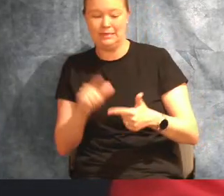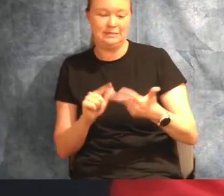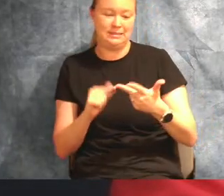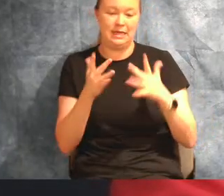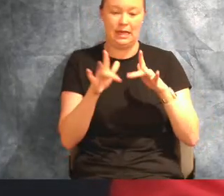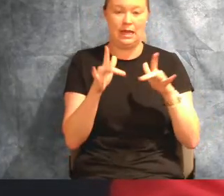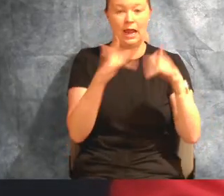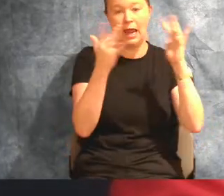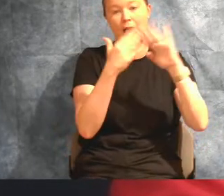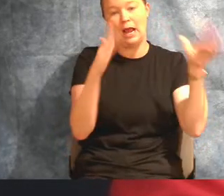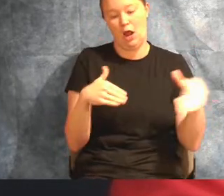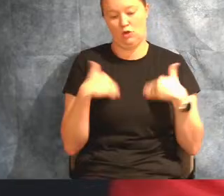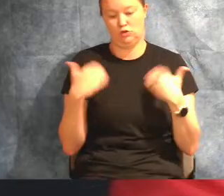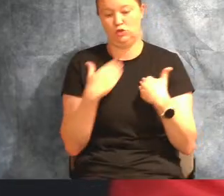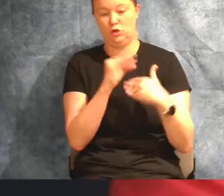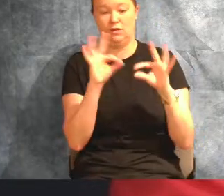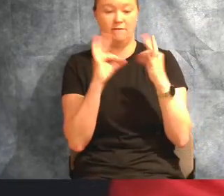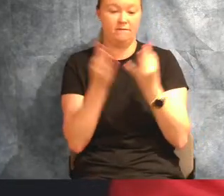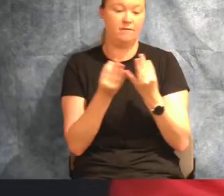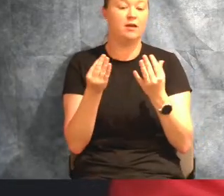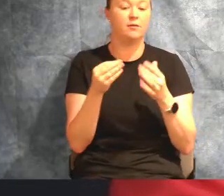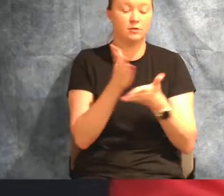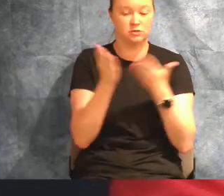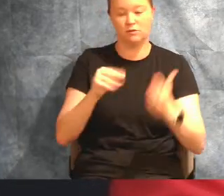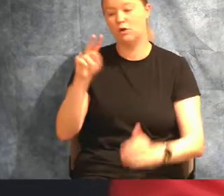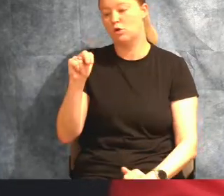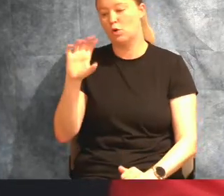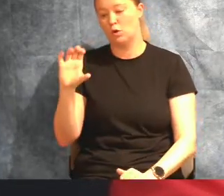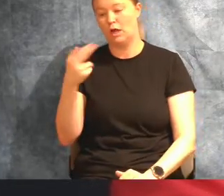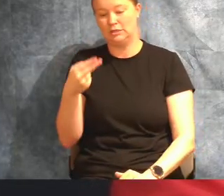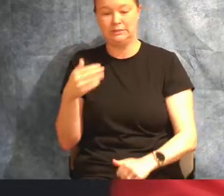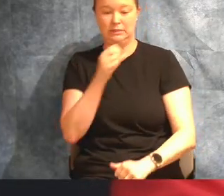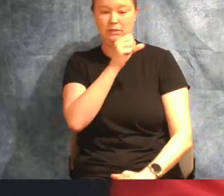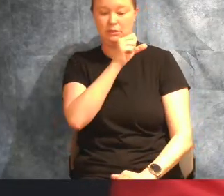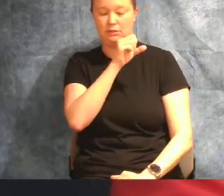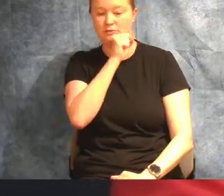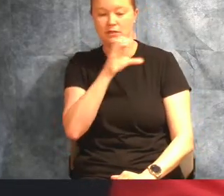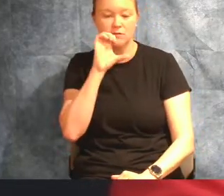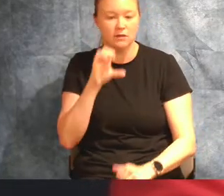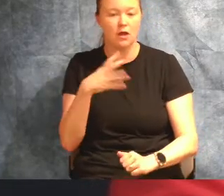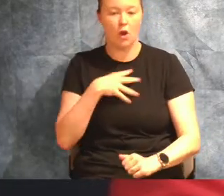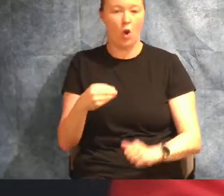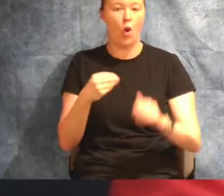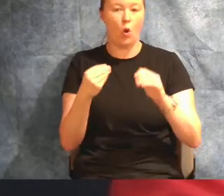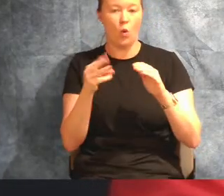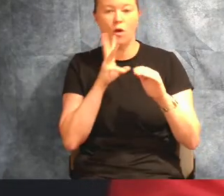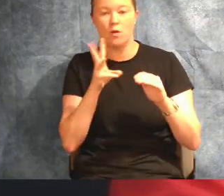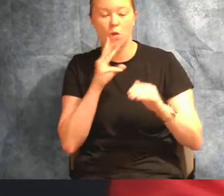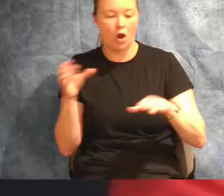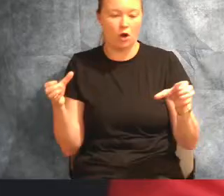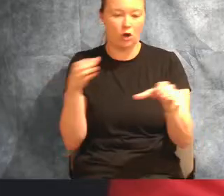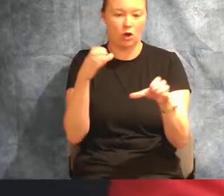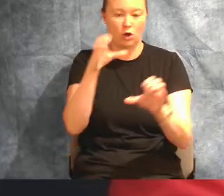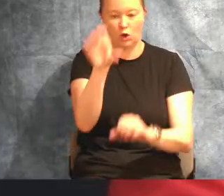Family Services, North College Hill Senior Center, Whitewater Crossing, Winton Hills Recreation,